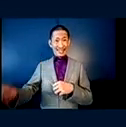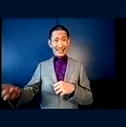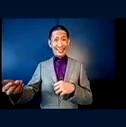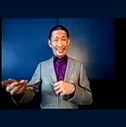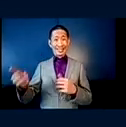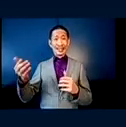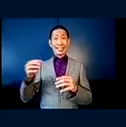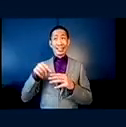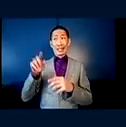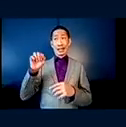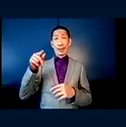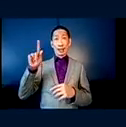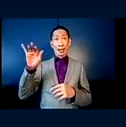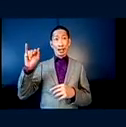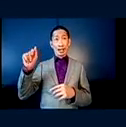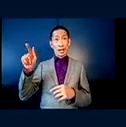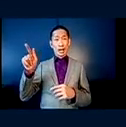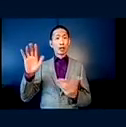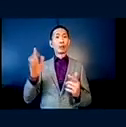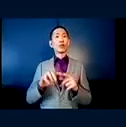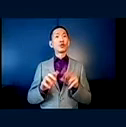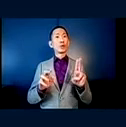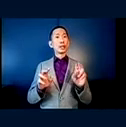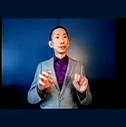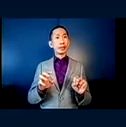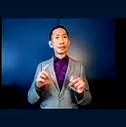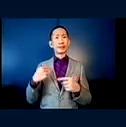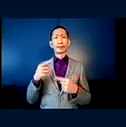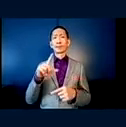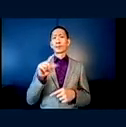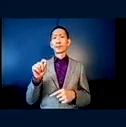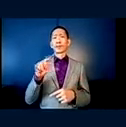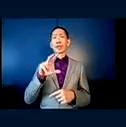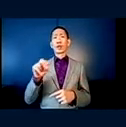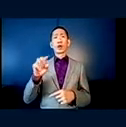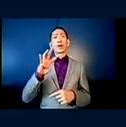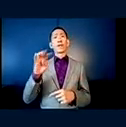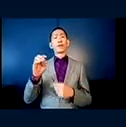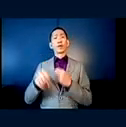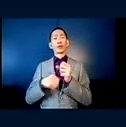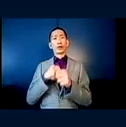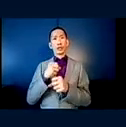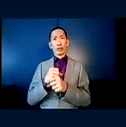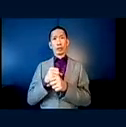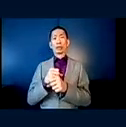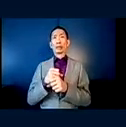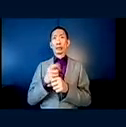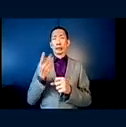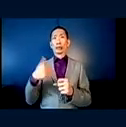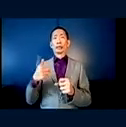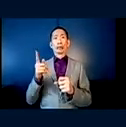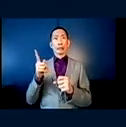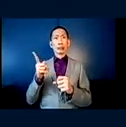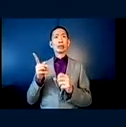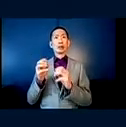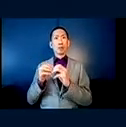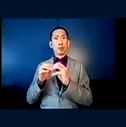PREMATURE MORTALITY IN APPALACHIA WE FIND THAT IN FACT OVER THE PAST 20, 30, 40 YEARS